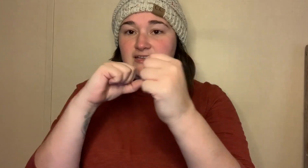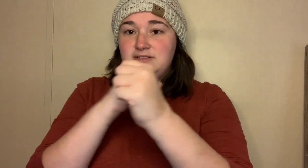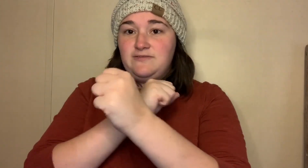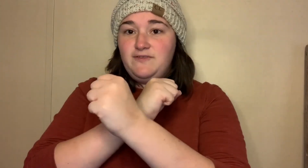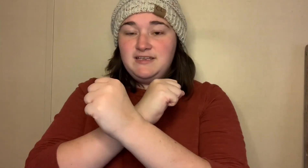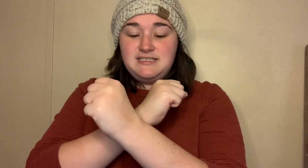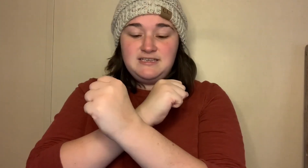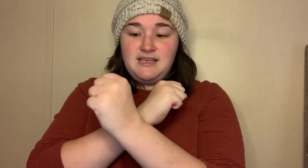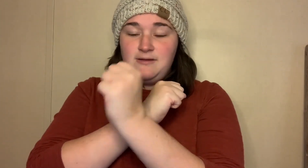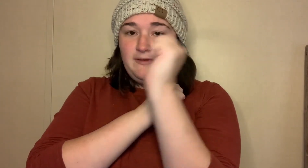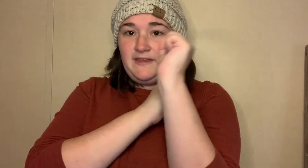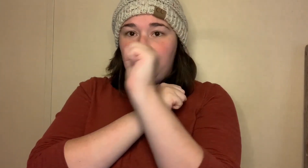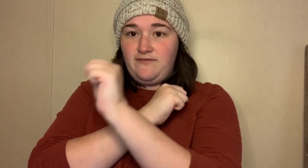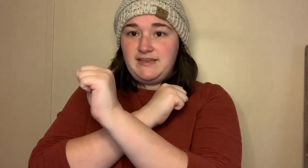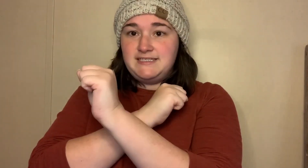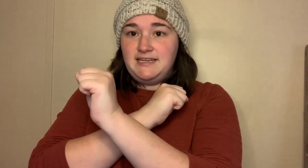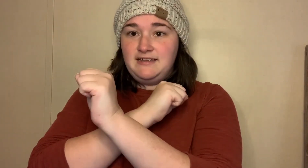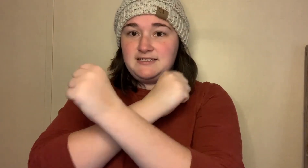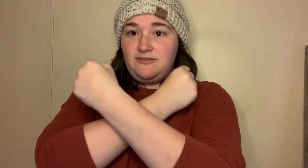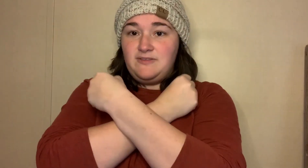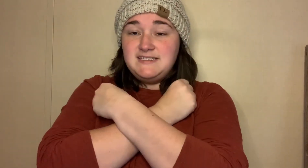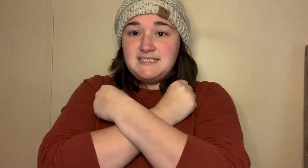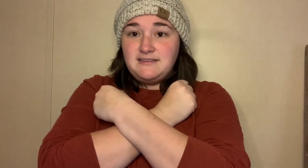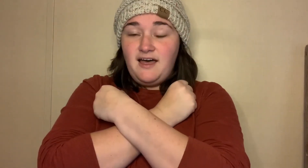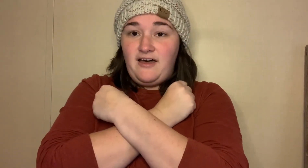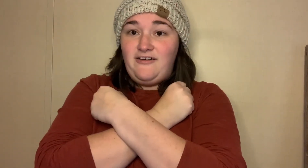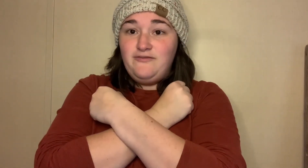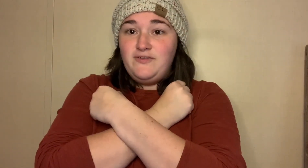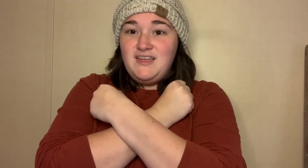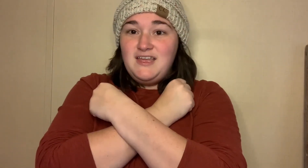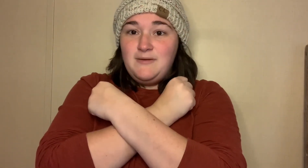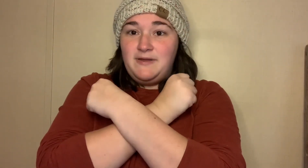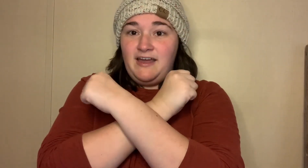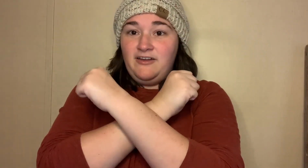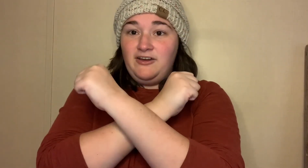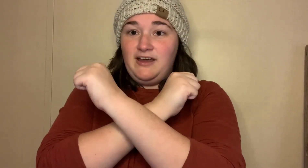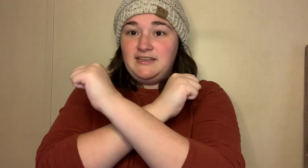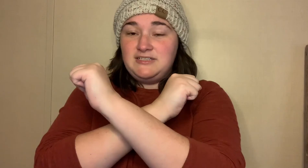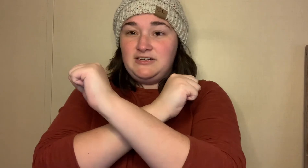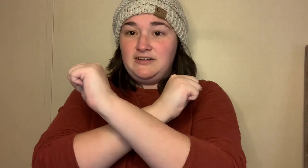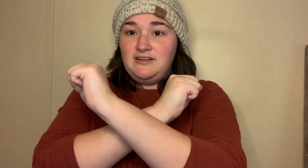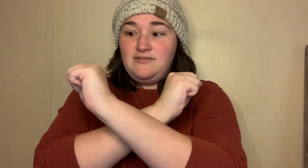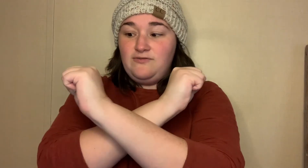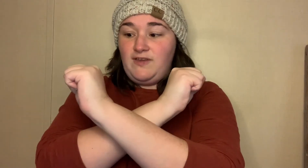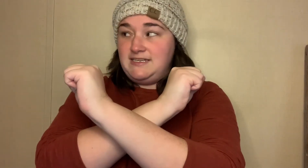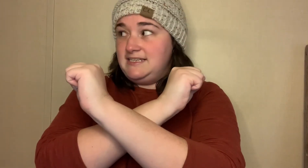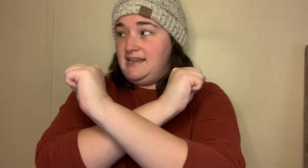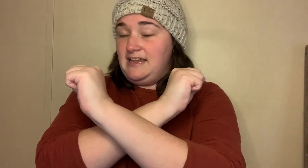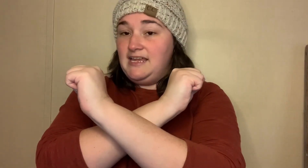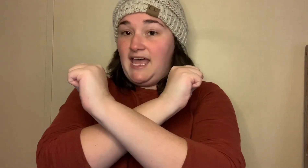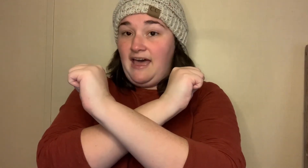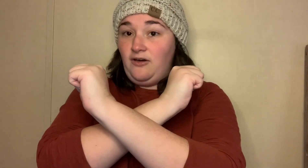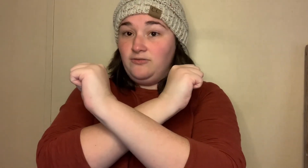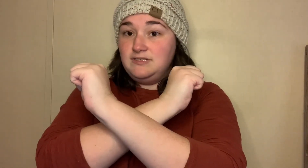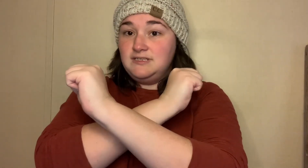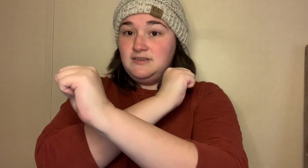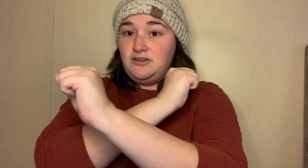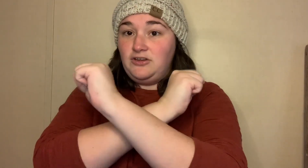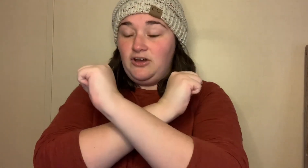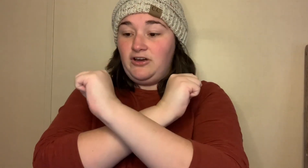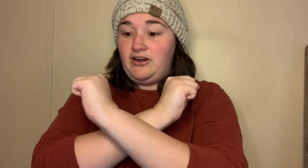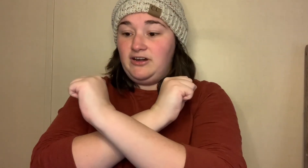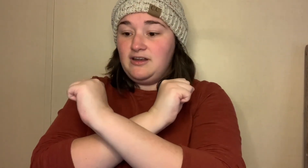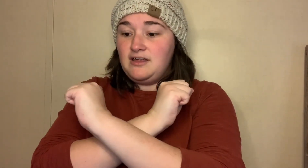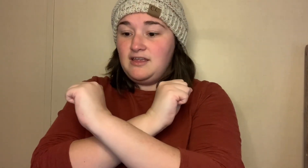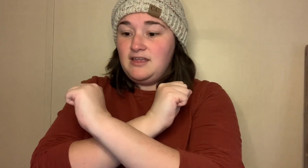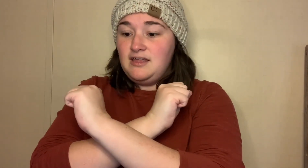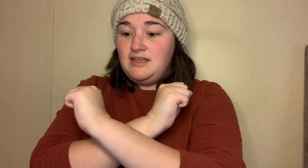are in fists but they are facing so this is love but now your hands are facing out guard